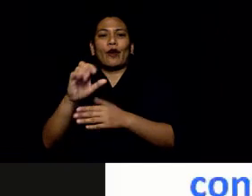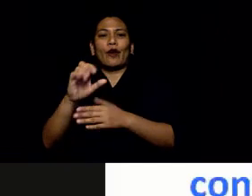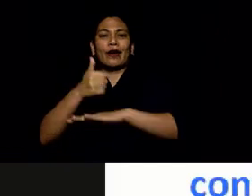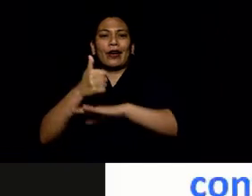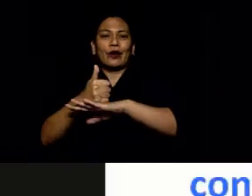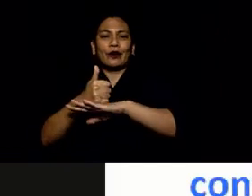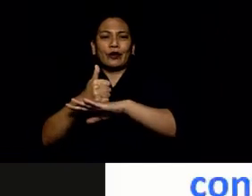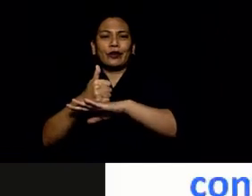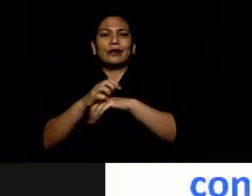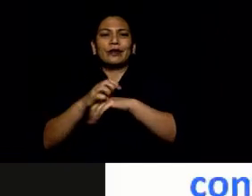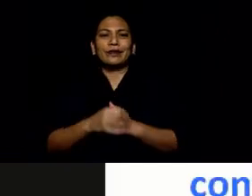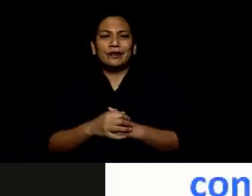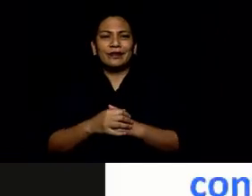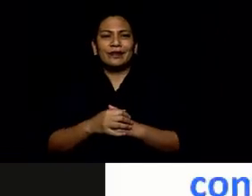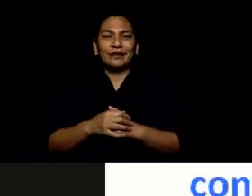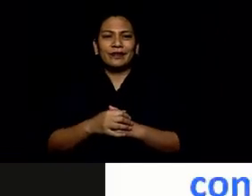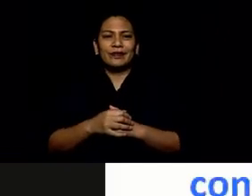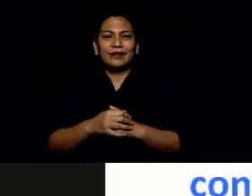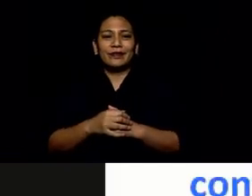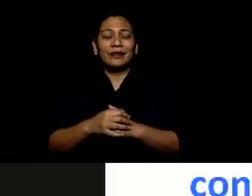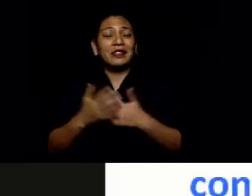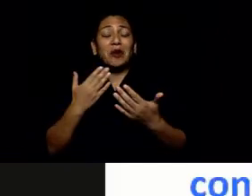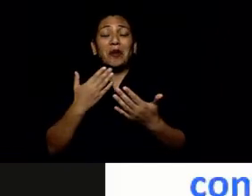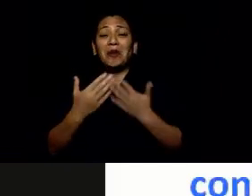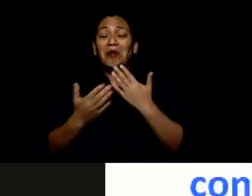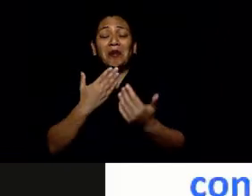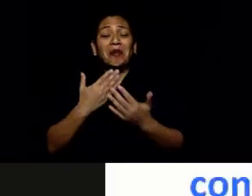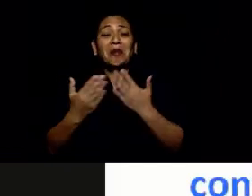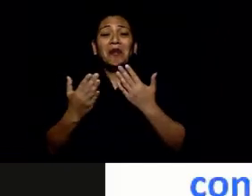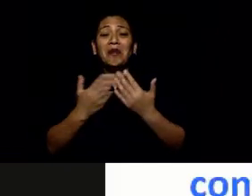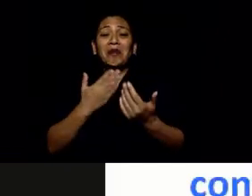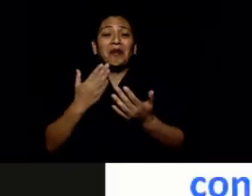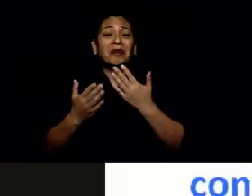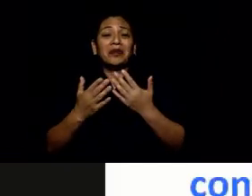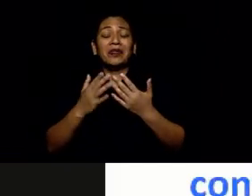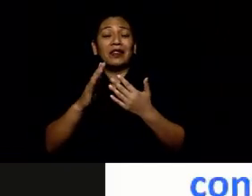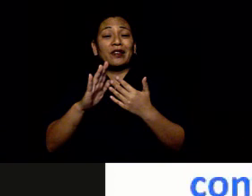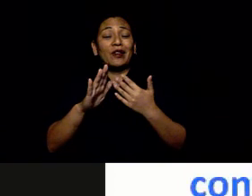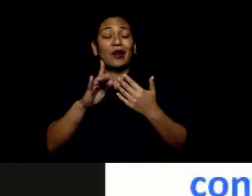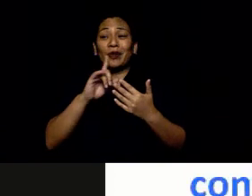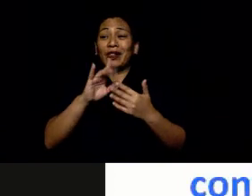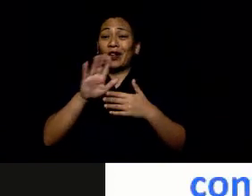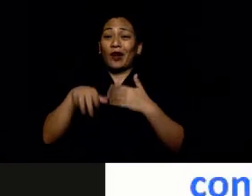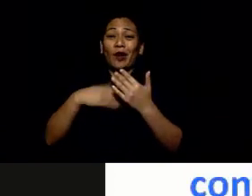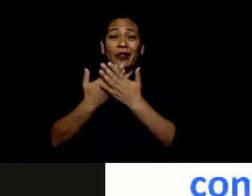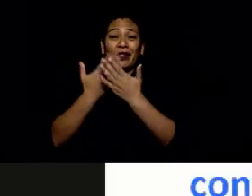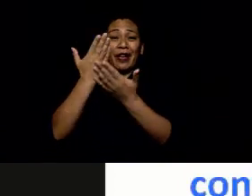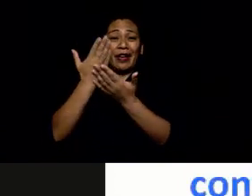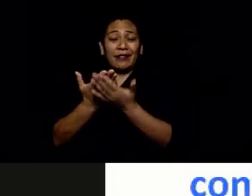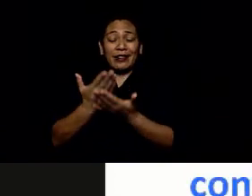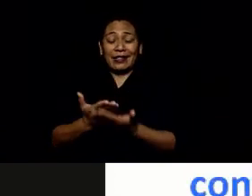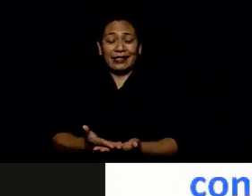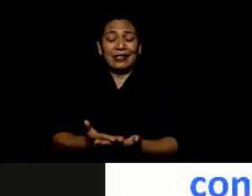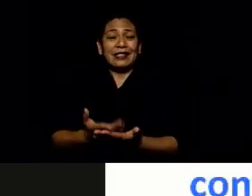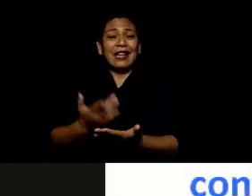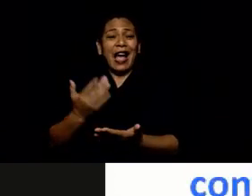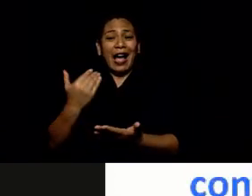So despite that, uh, All the evidence that the earth is showing worsening